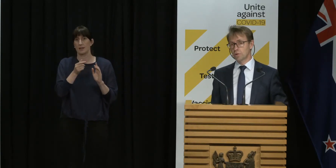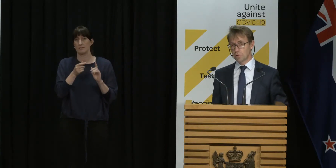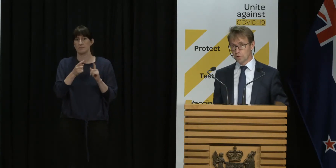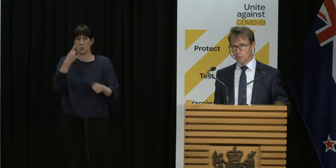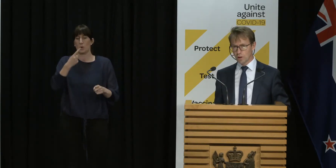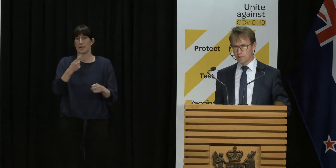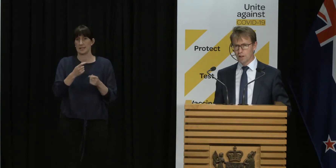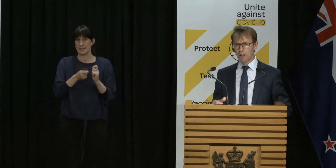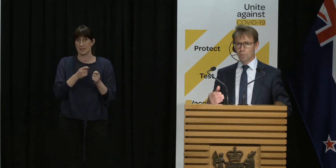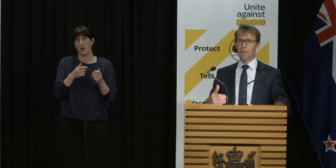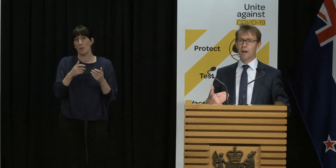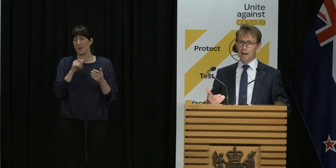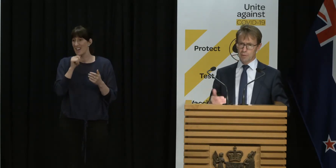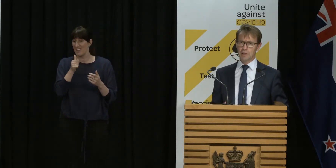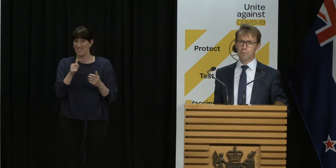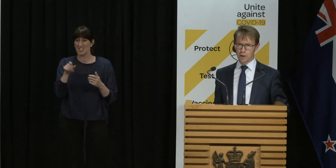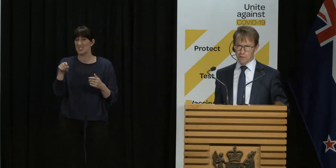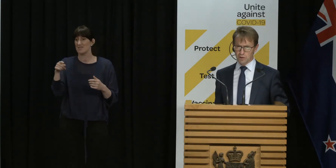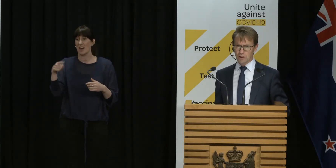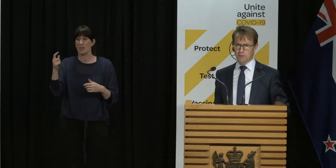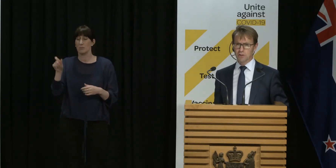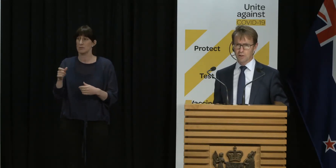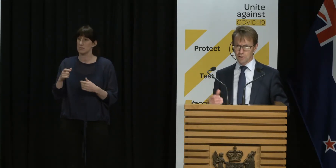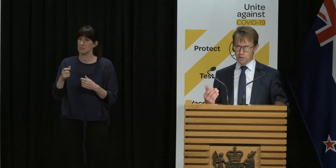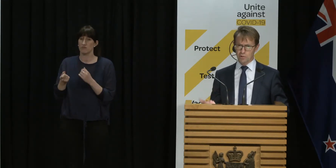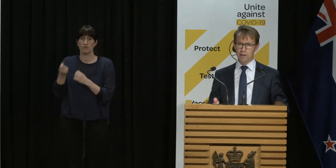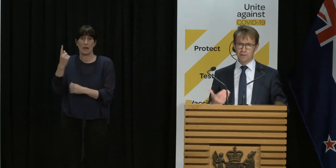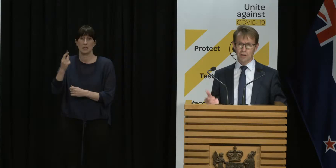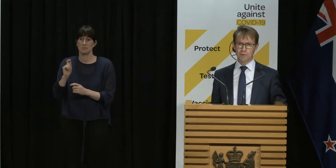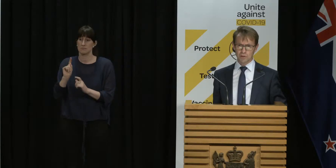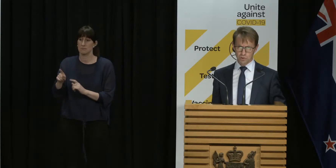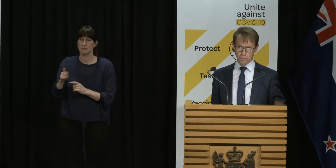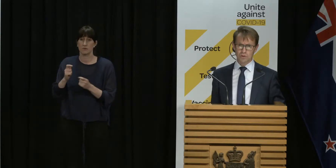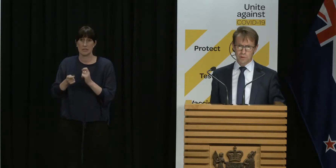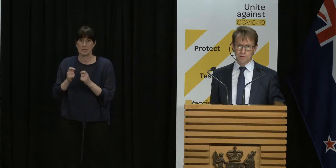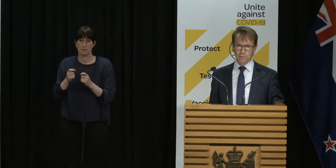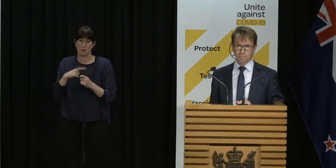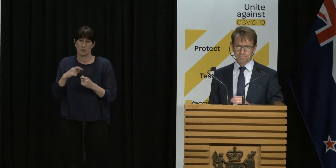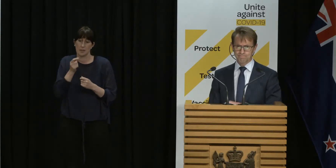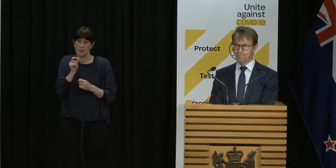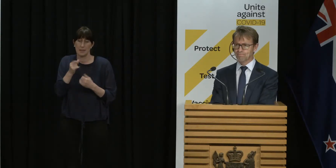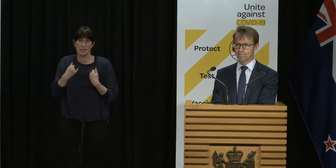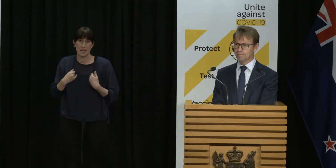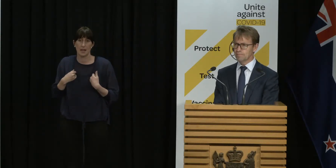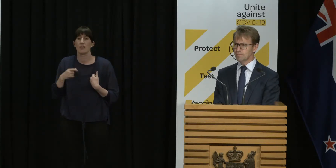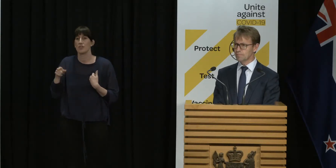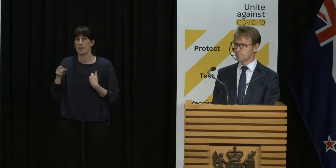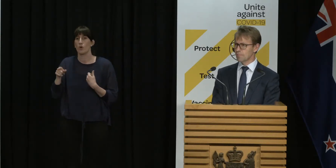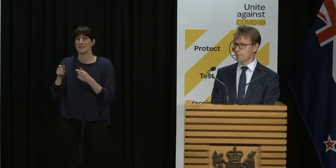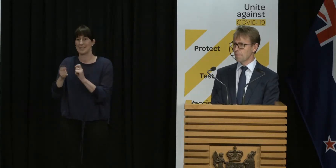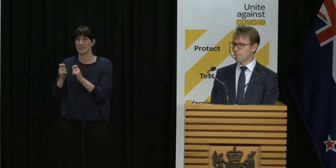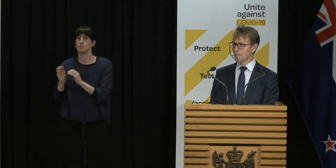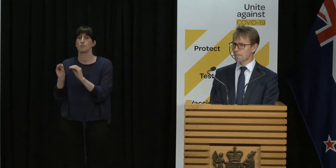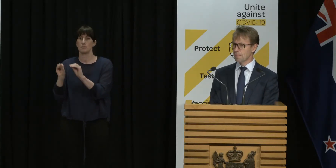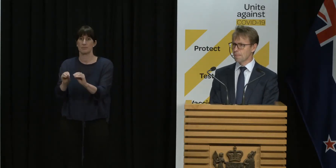of samples. Tests on people who are close contacts or high suspicion are